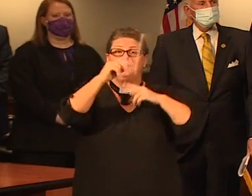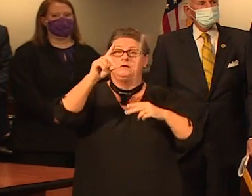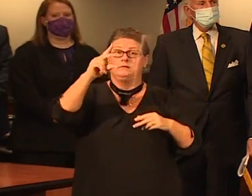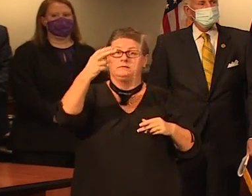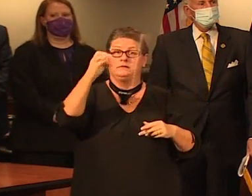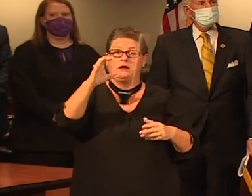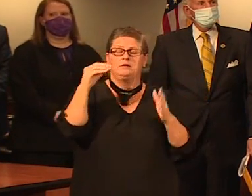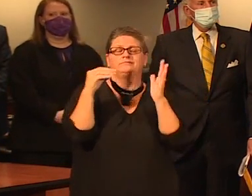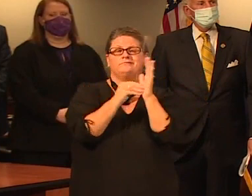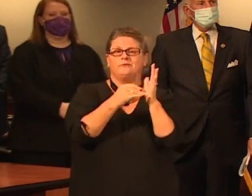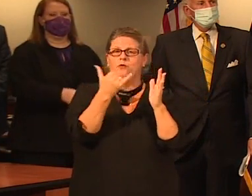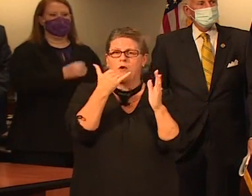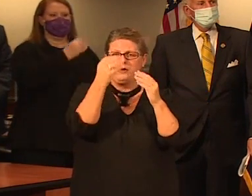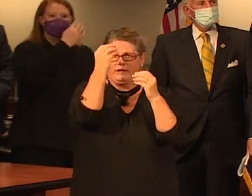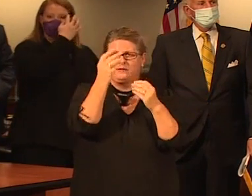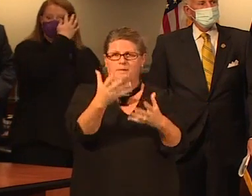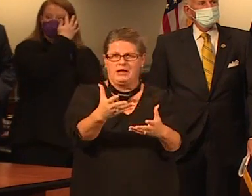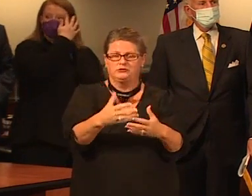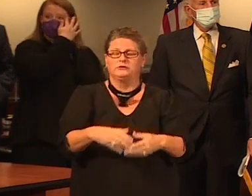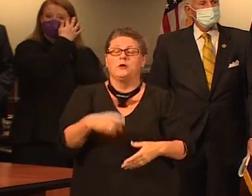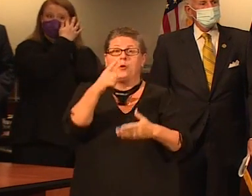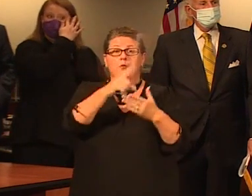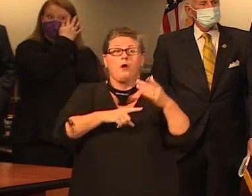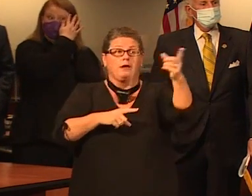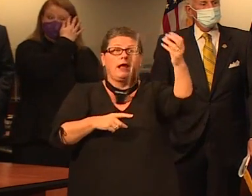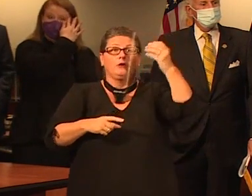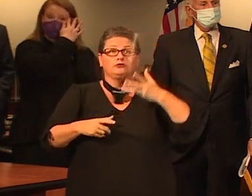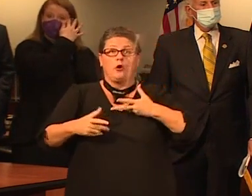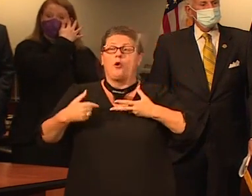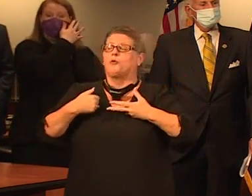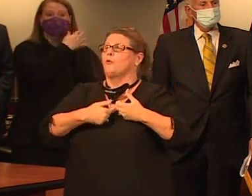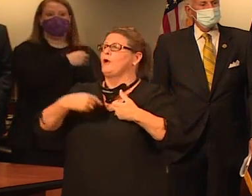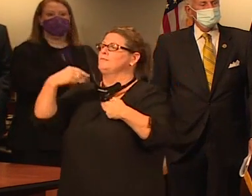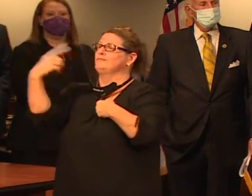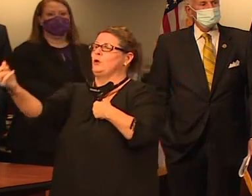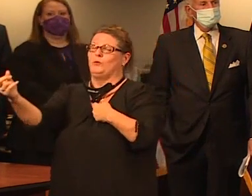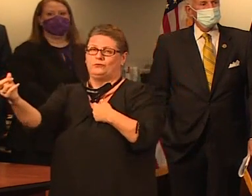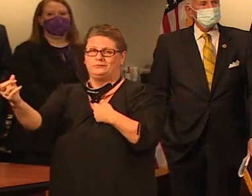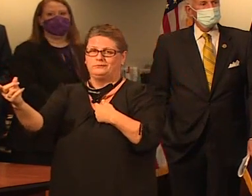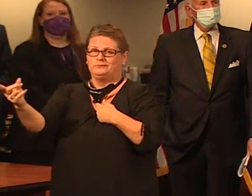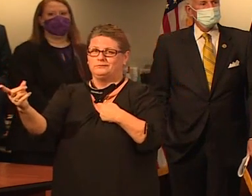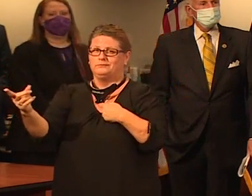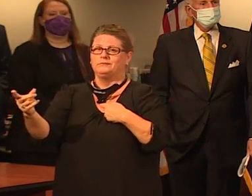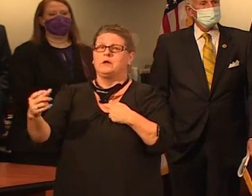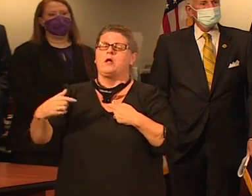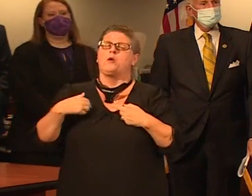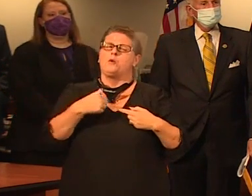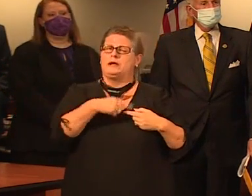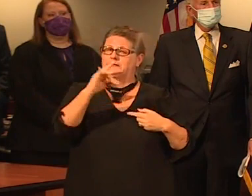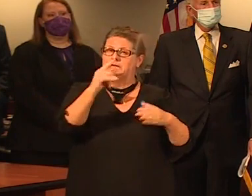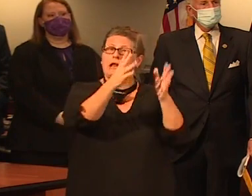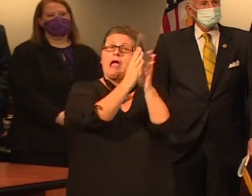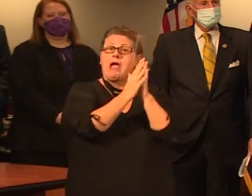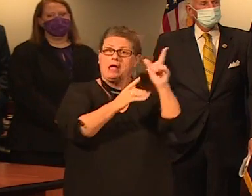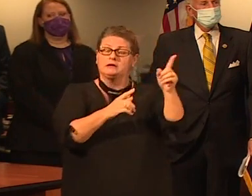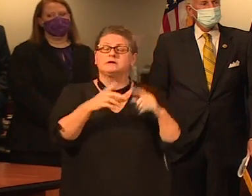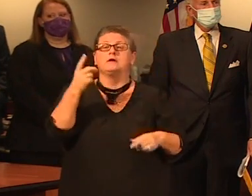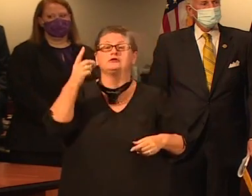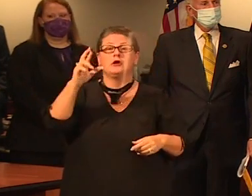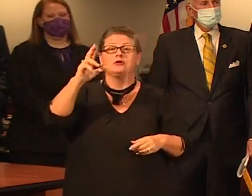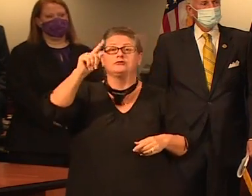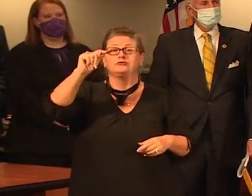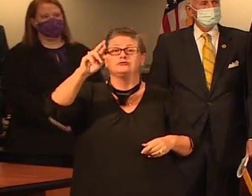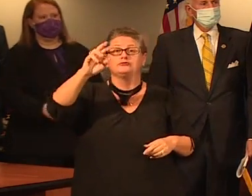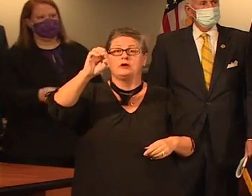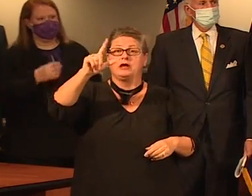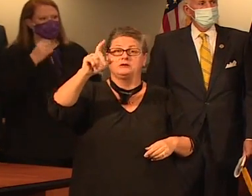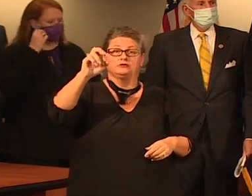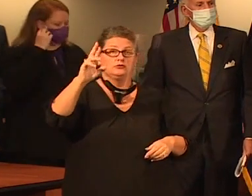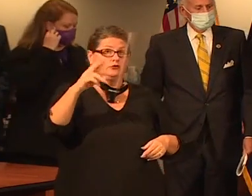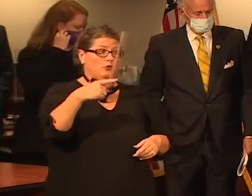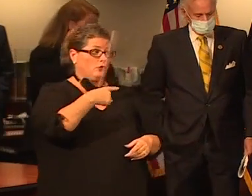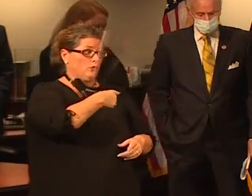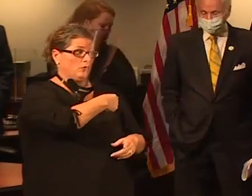SO THE FACILITY ENTERED THE INFORMATION INCORRECTLY INTO THE SYSTEM AND SO, WE REPORT WHAT IS REPORTED TO US, AND WE HAD QUESTIONS ABOUT THAT AND ACTUALLY,